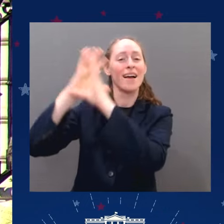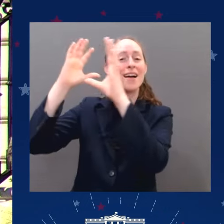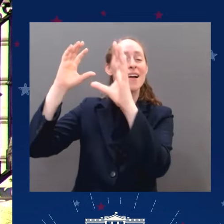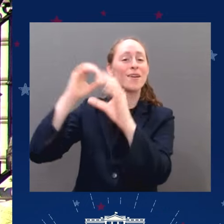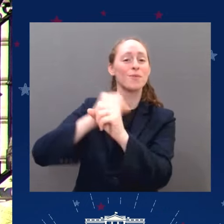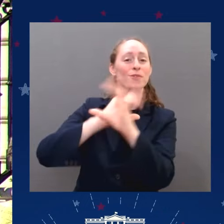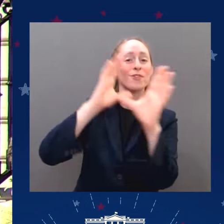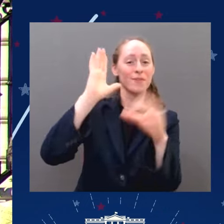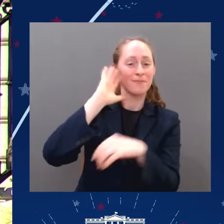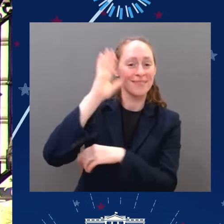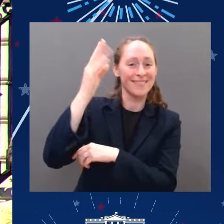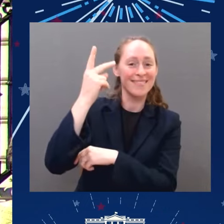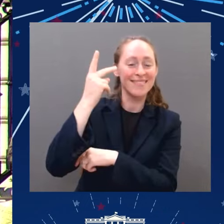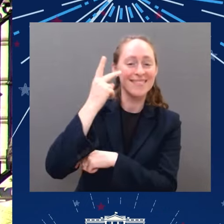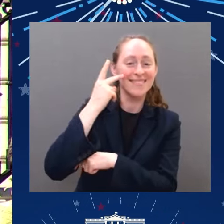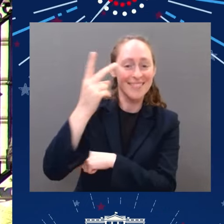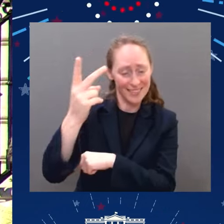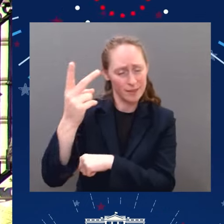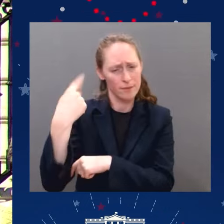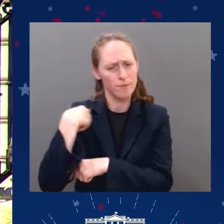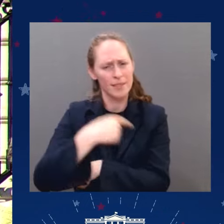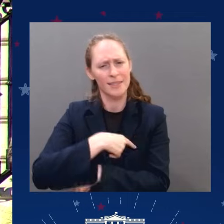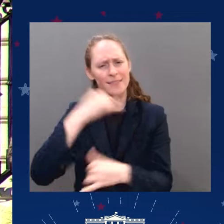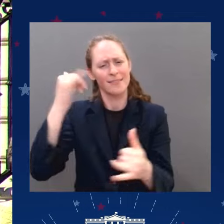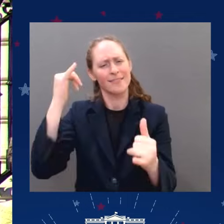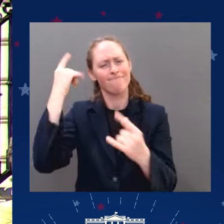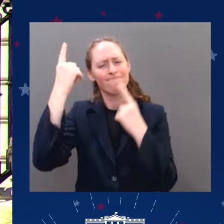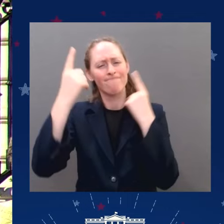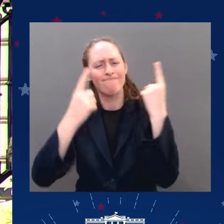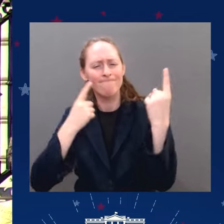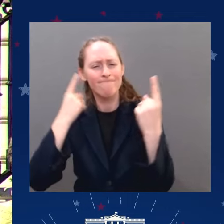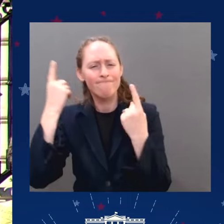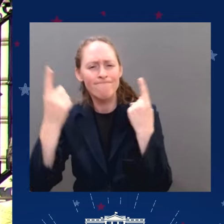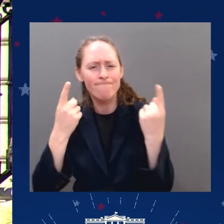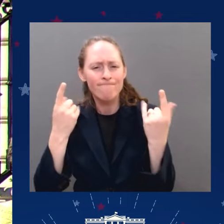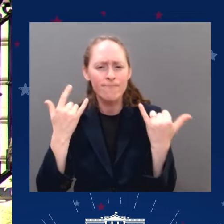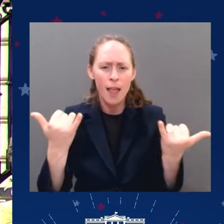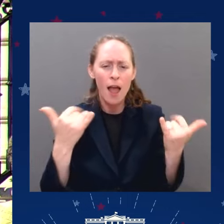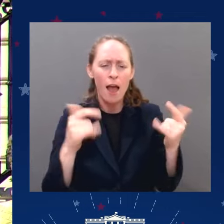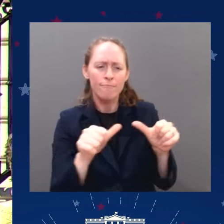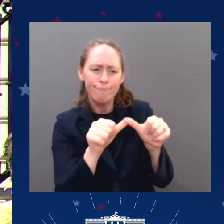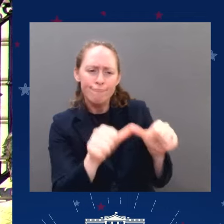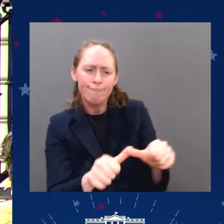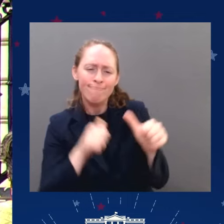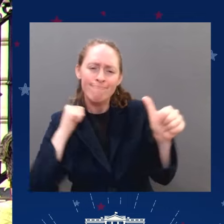and the pursuit of happiness for all people. Bless this food and those who prepared it